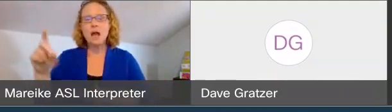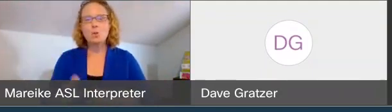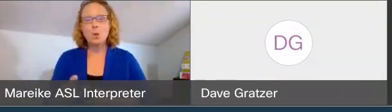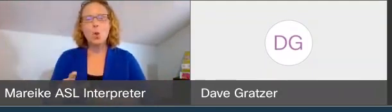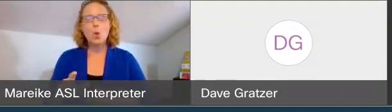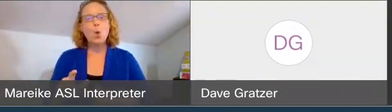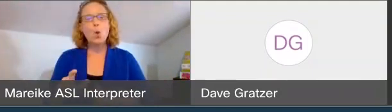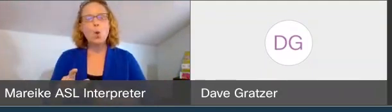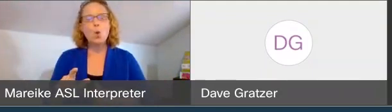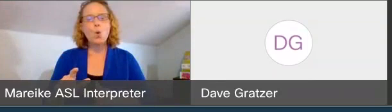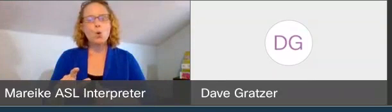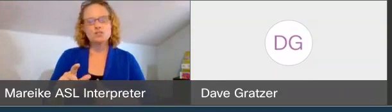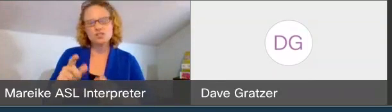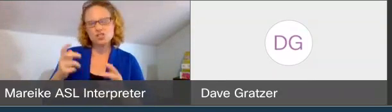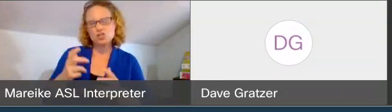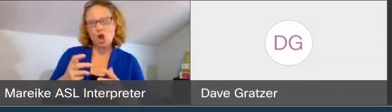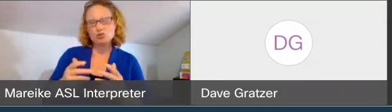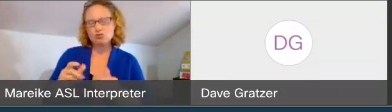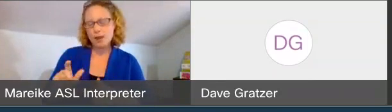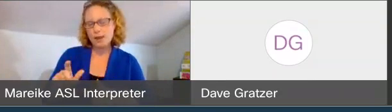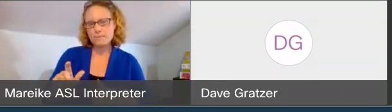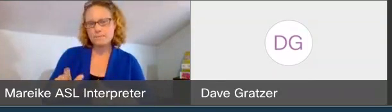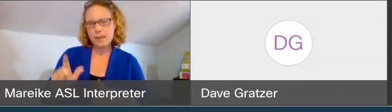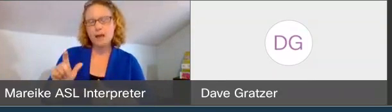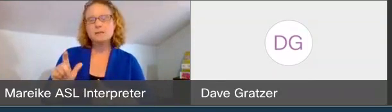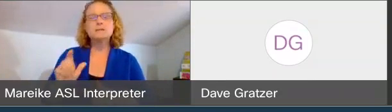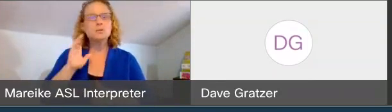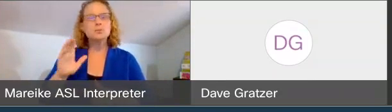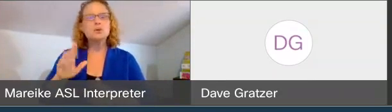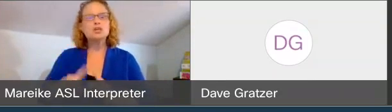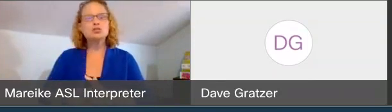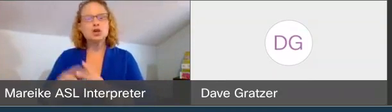click the download button, it should initiate the process to download the certificate